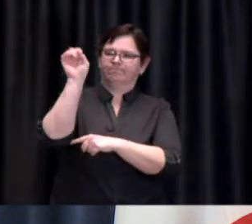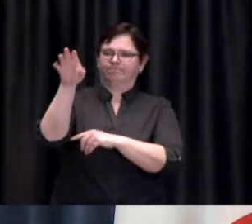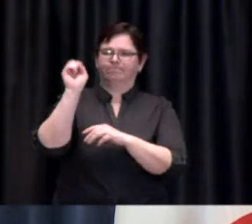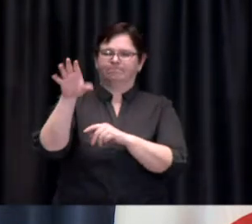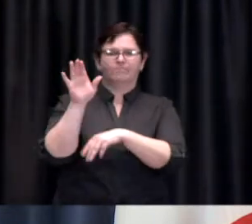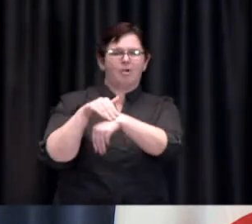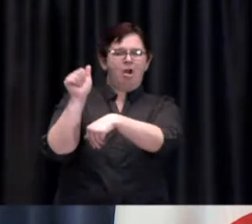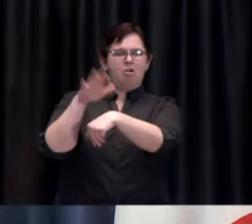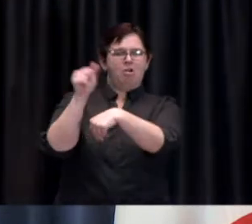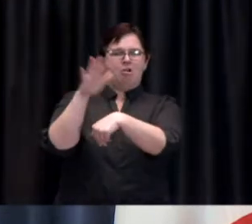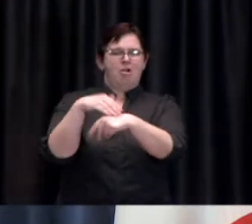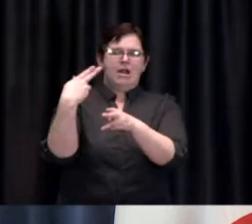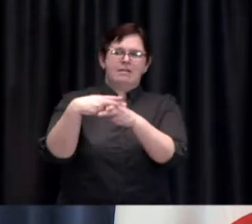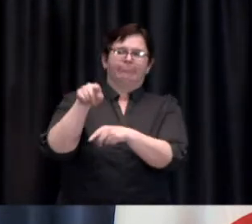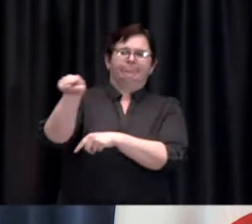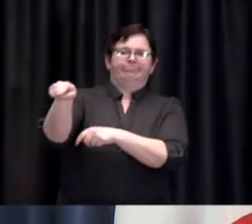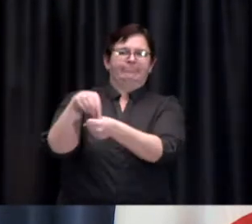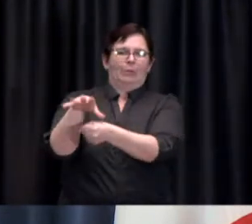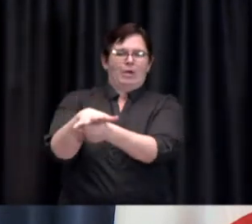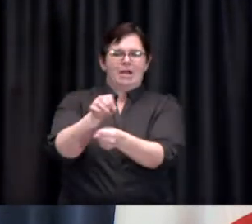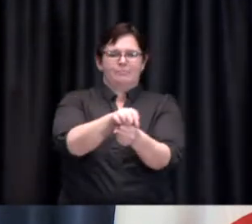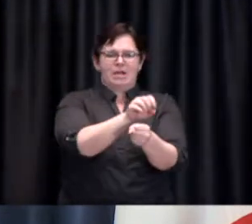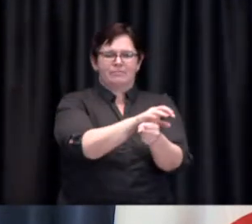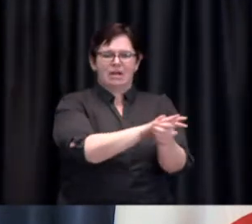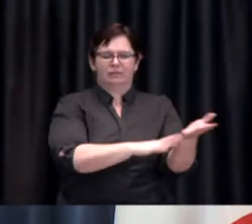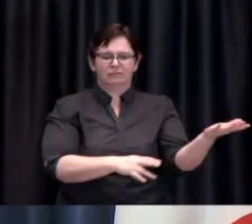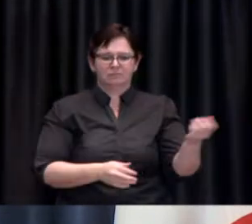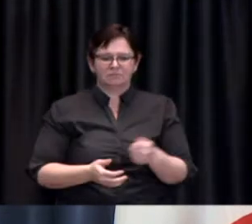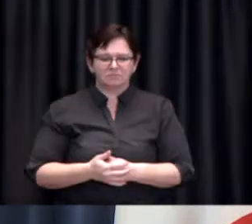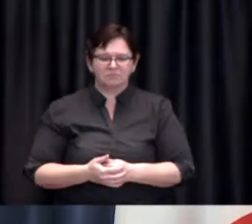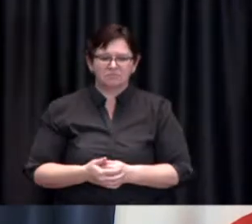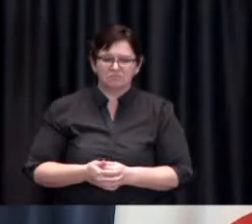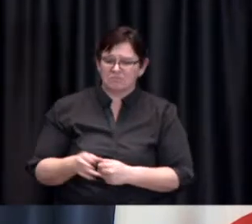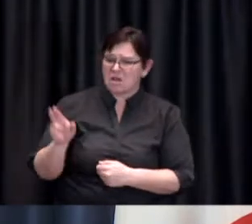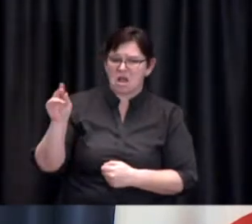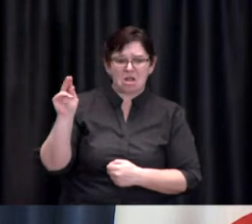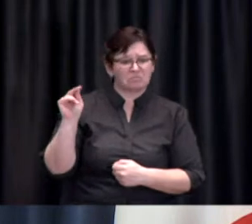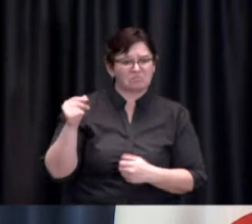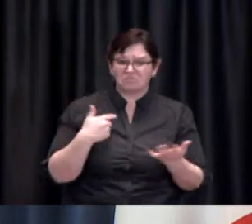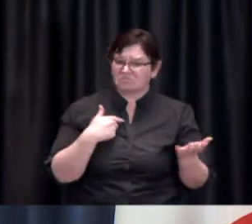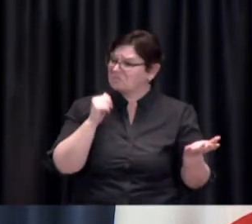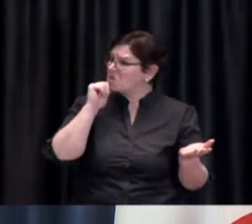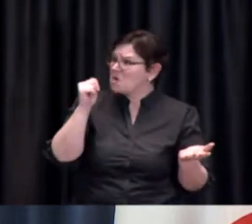Dr. de Villa: uh to my knowledge Richard no we're not actually seeing that of course we're continuing to monitor